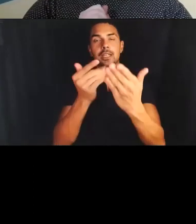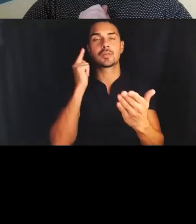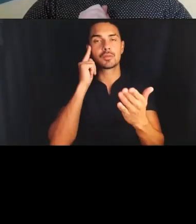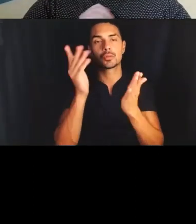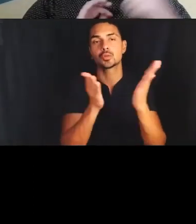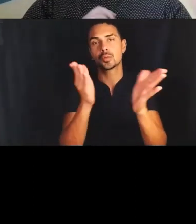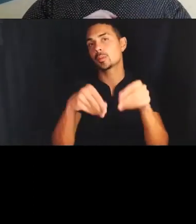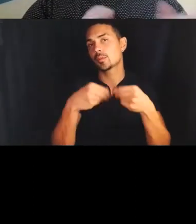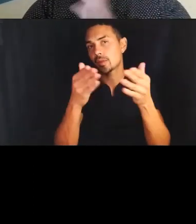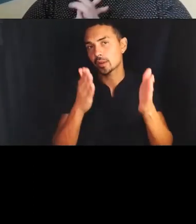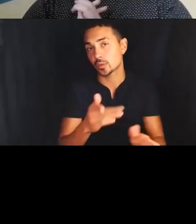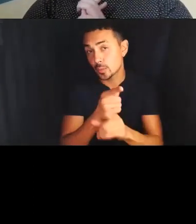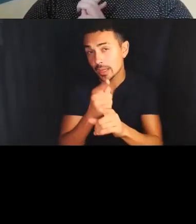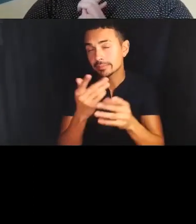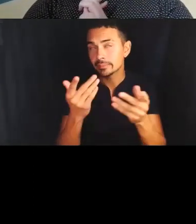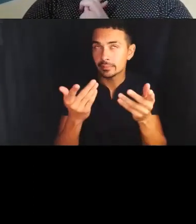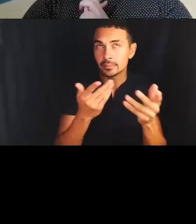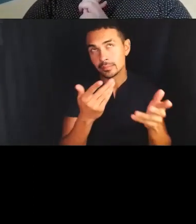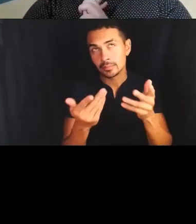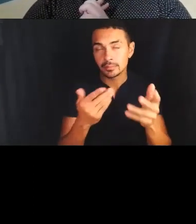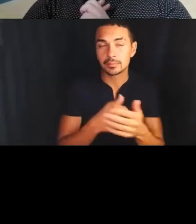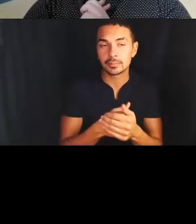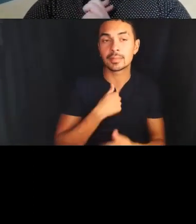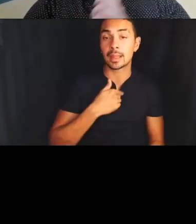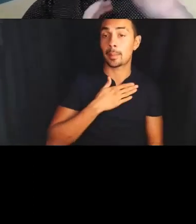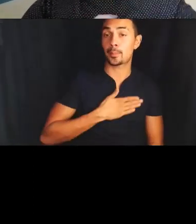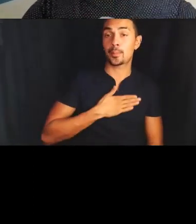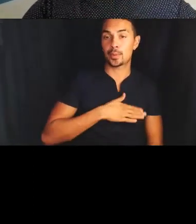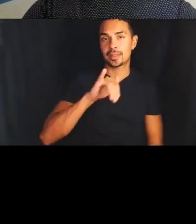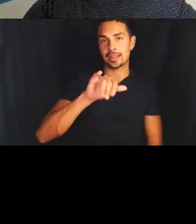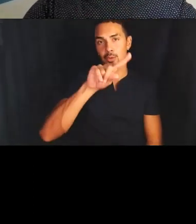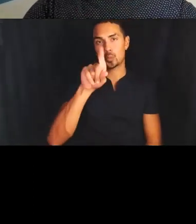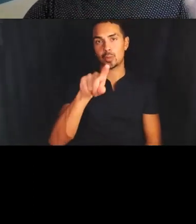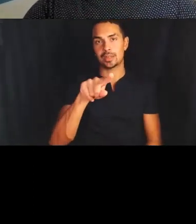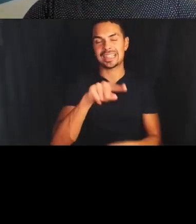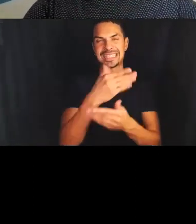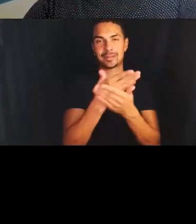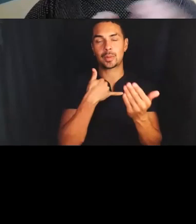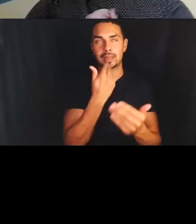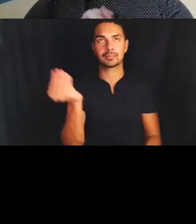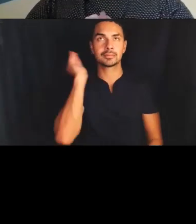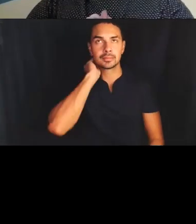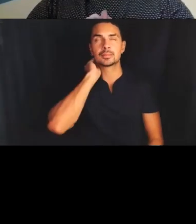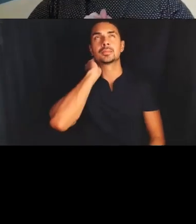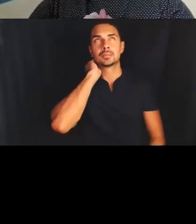So I appreciate that question as something we can think about when we're framing the toolkit.